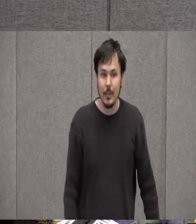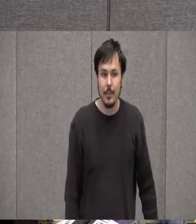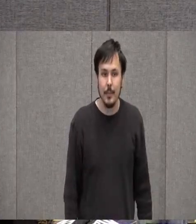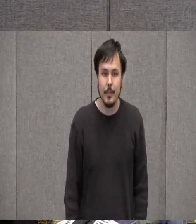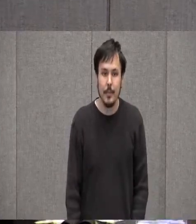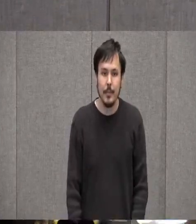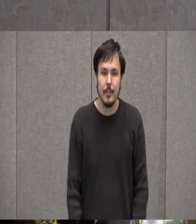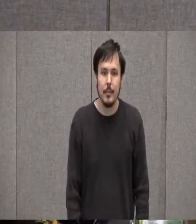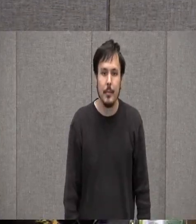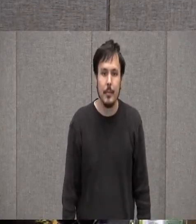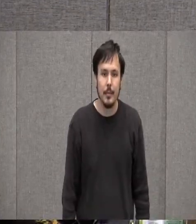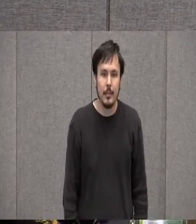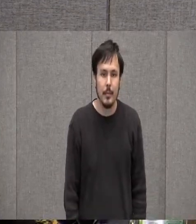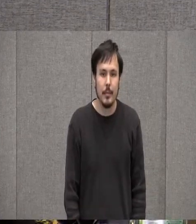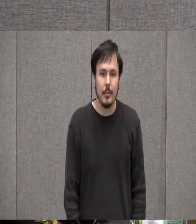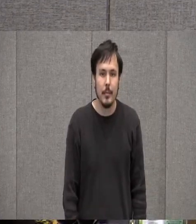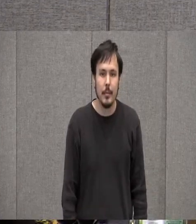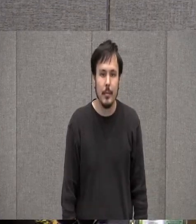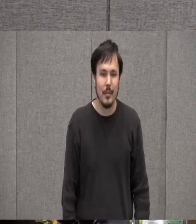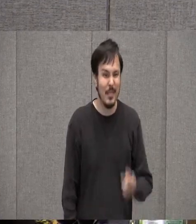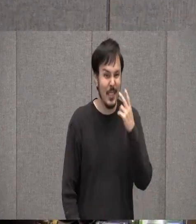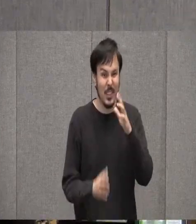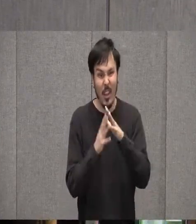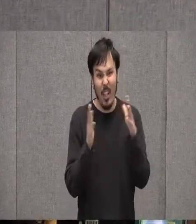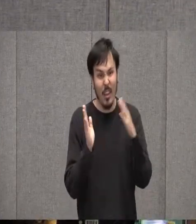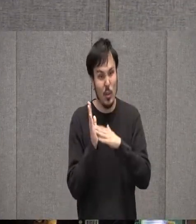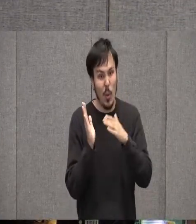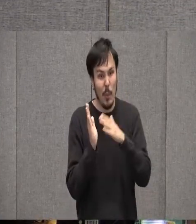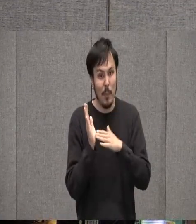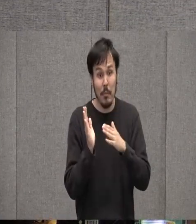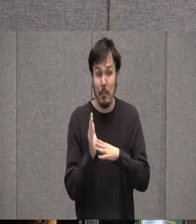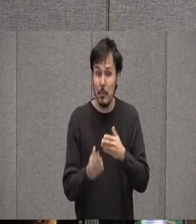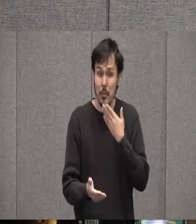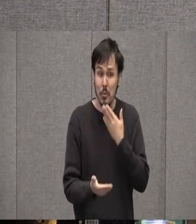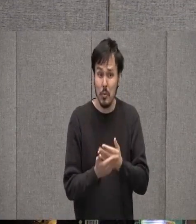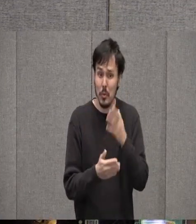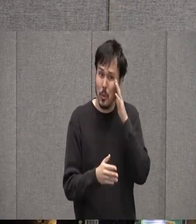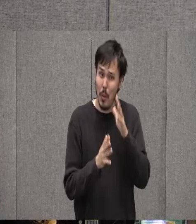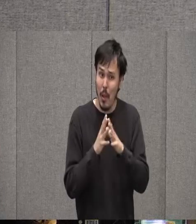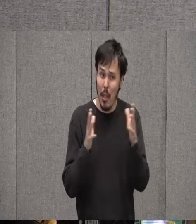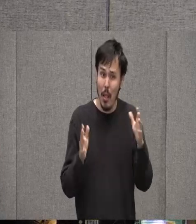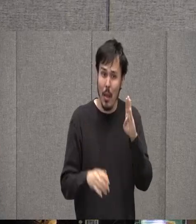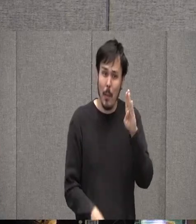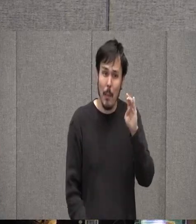Get it all mixed so you can see it's very, very soapy. That's good, it'll make a lot of bubbles.